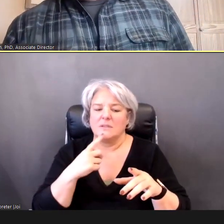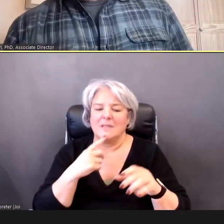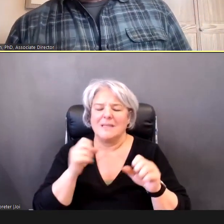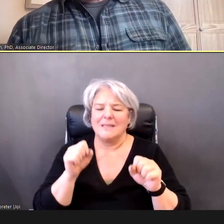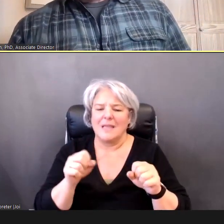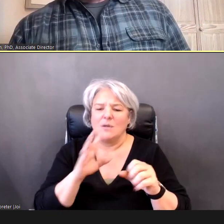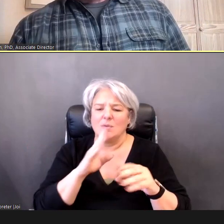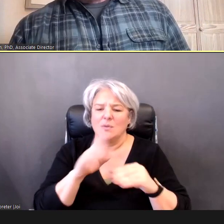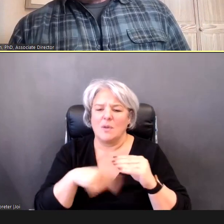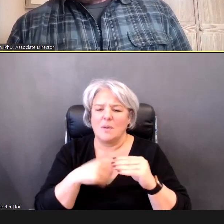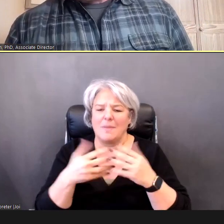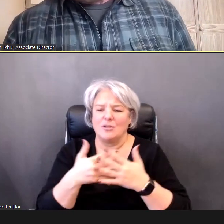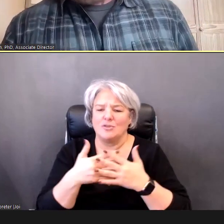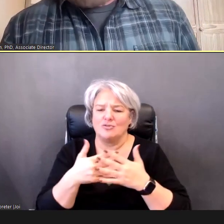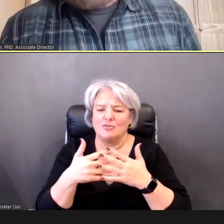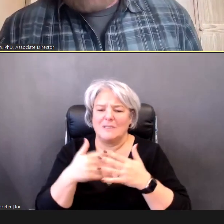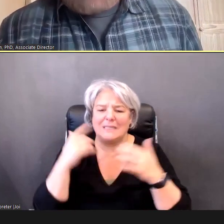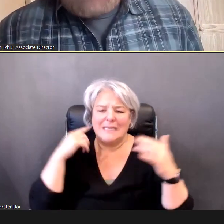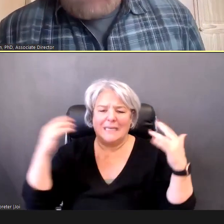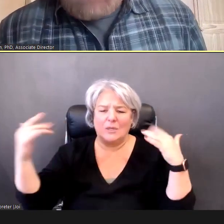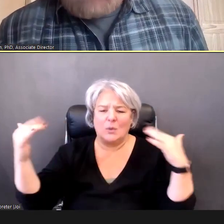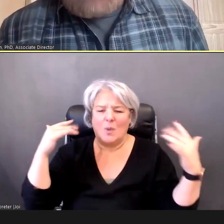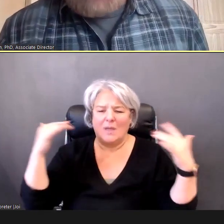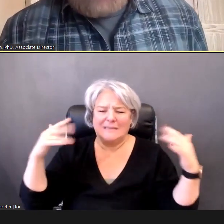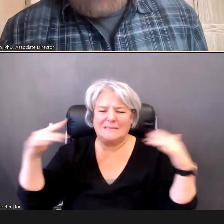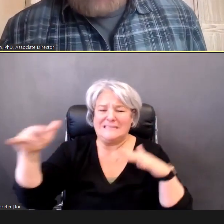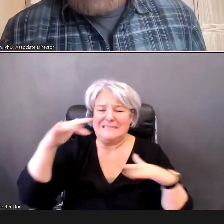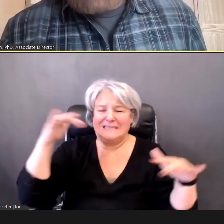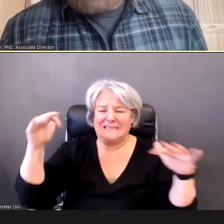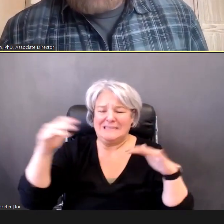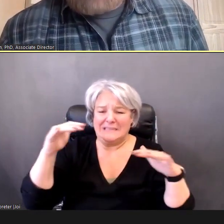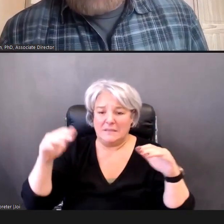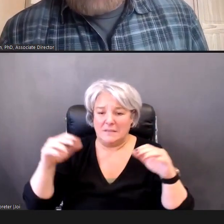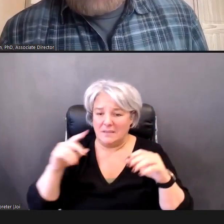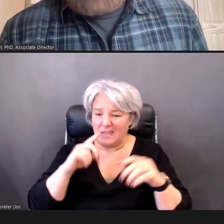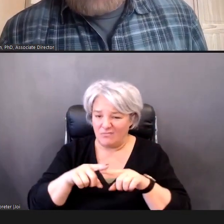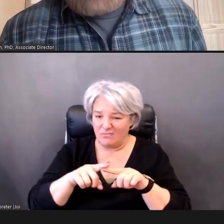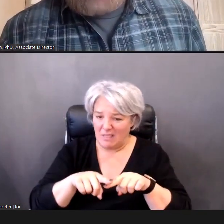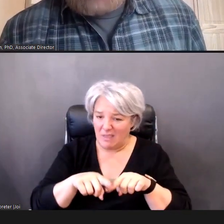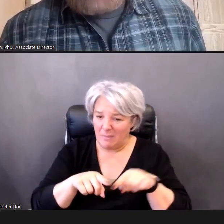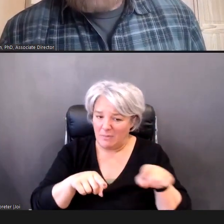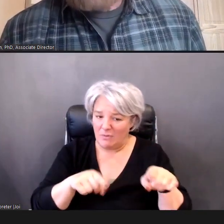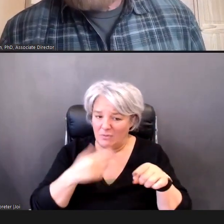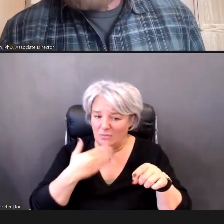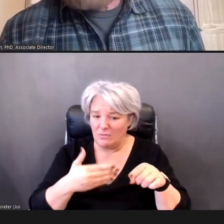reliability of of the results